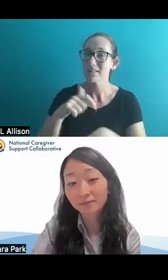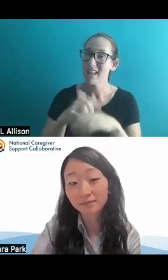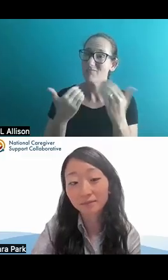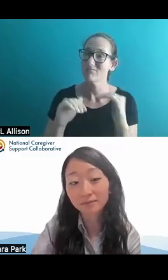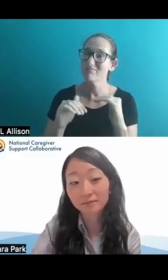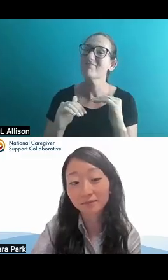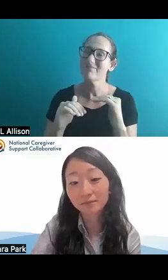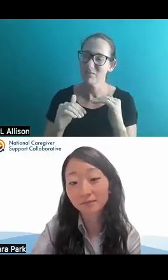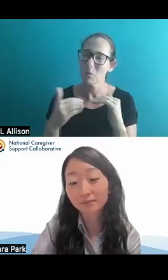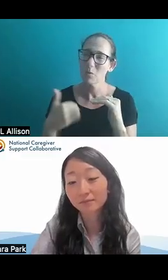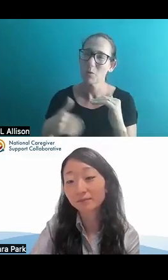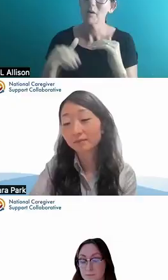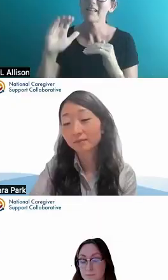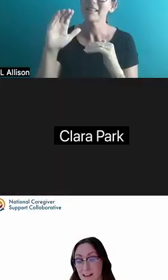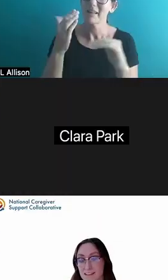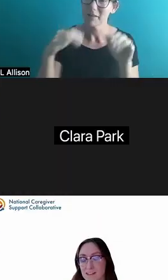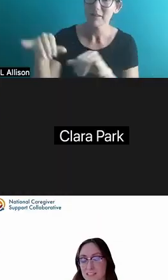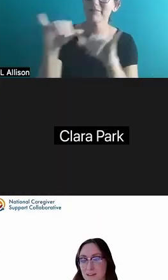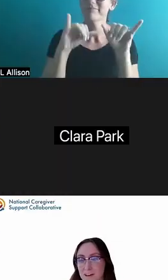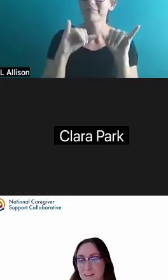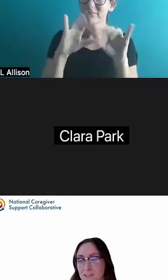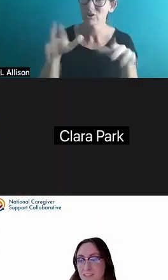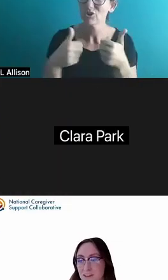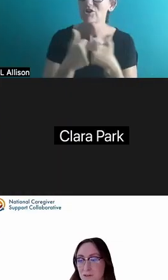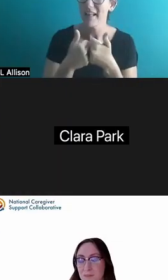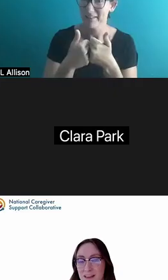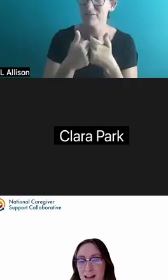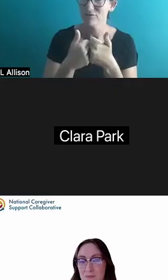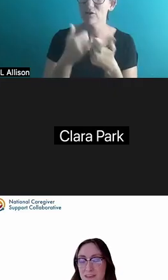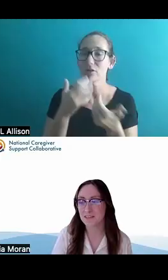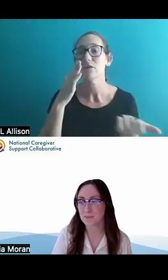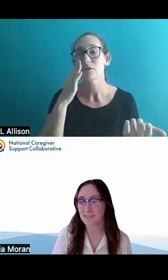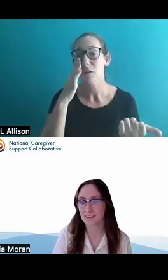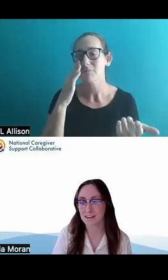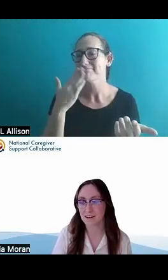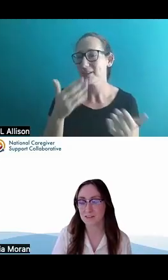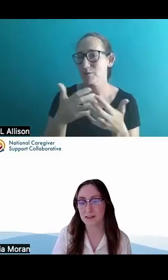to be a common trend here as a challenge faced by caregivers, so thank you so much for sharing those